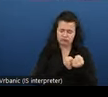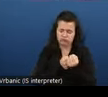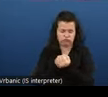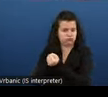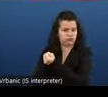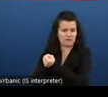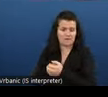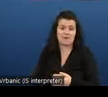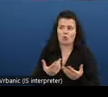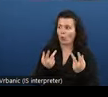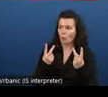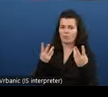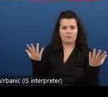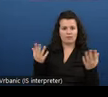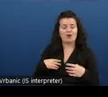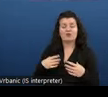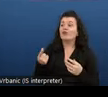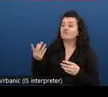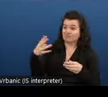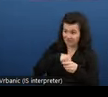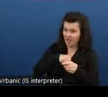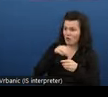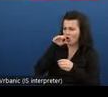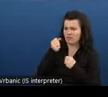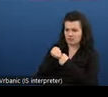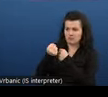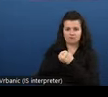really help our companies to implement 15:54:05 ongoing human rights due diligence